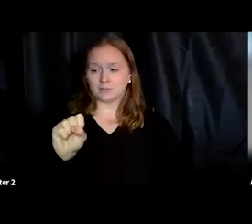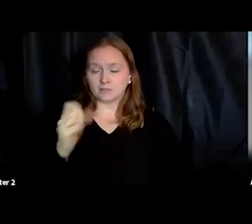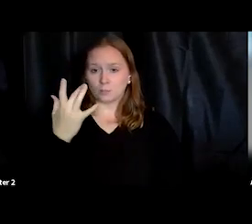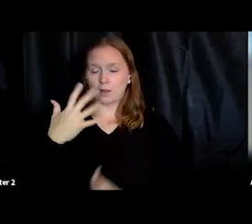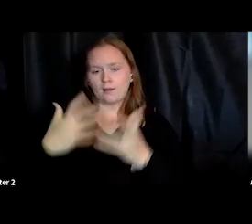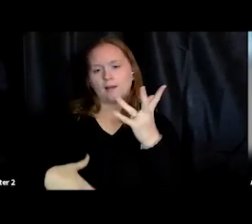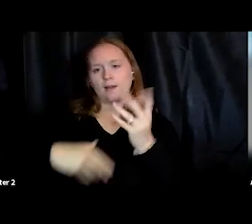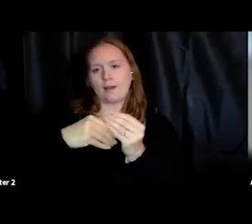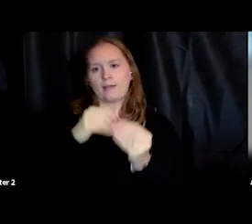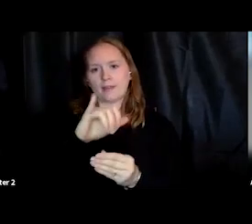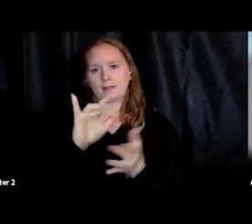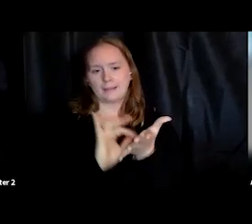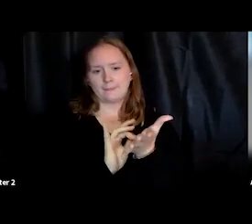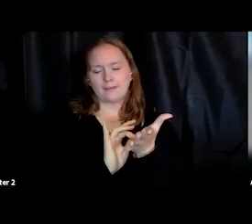into my medical summary report.